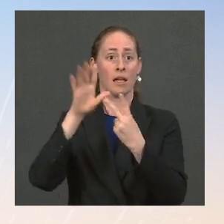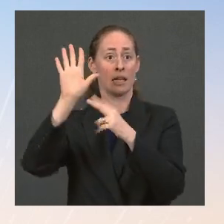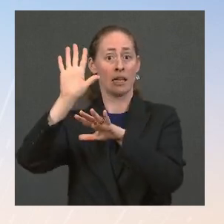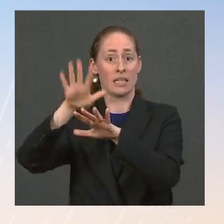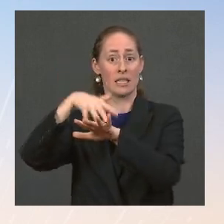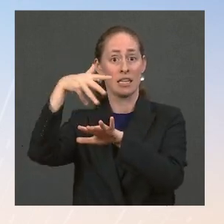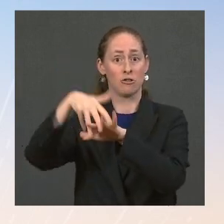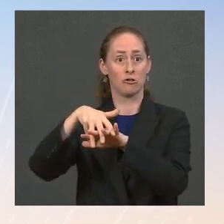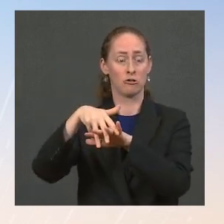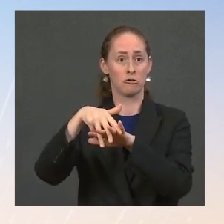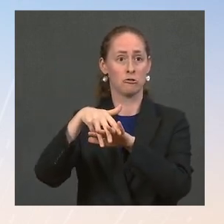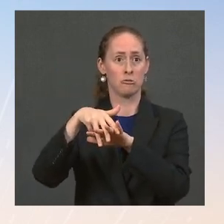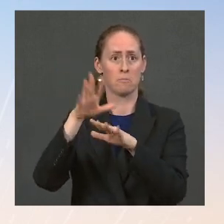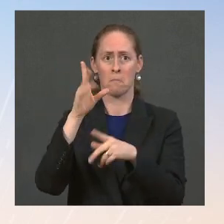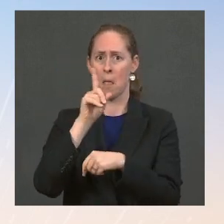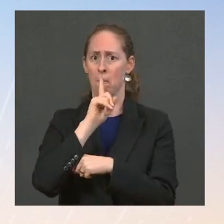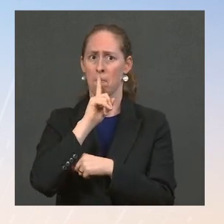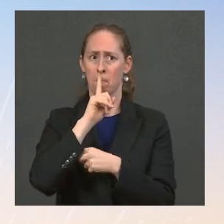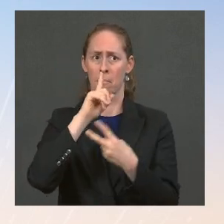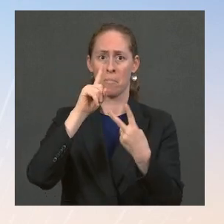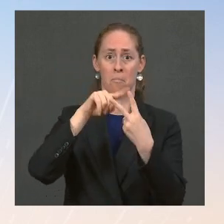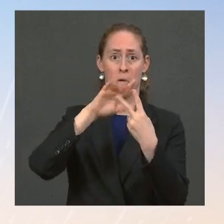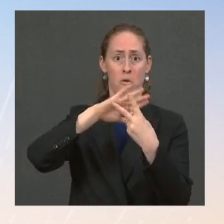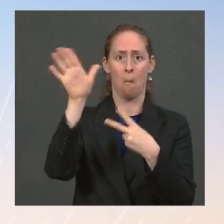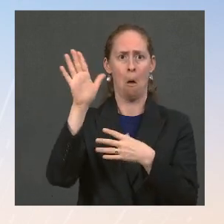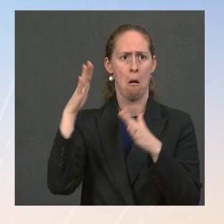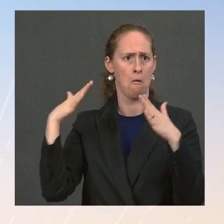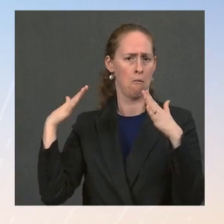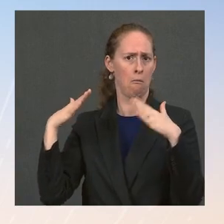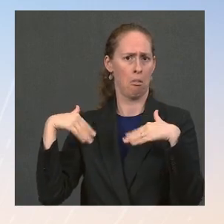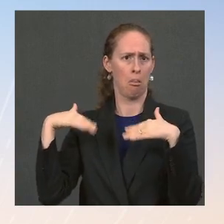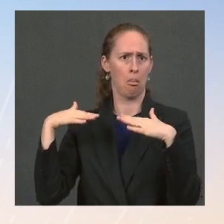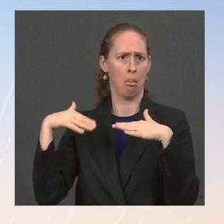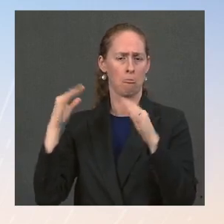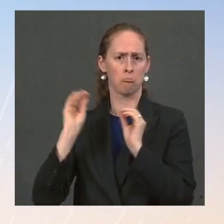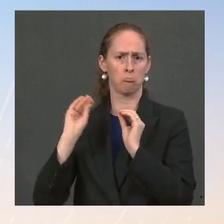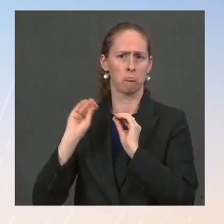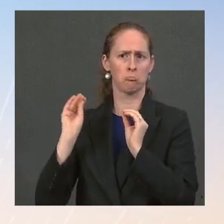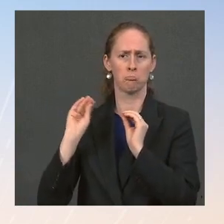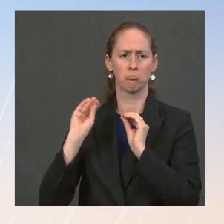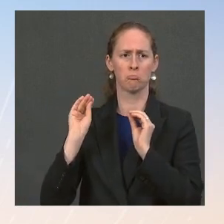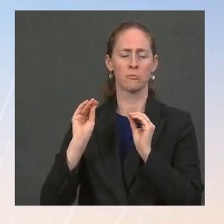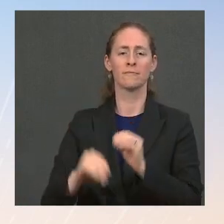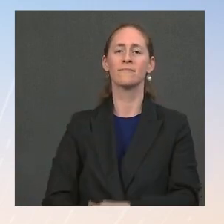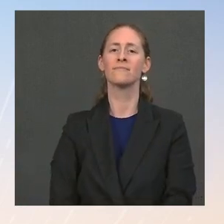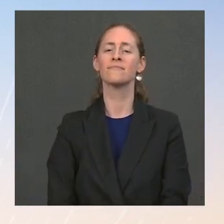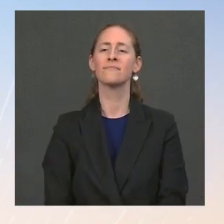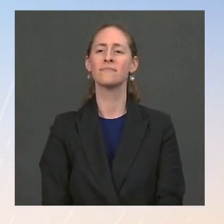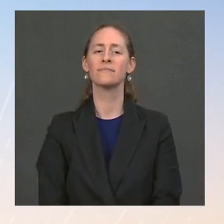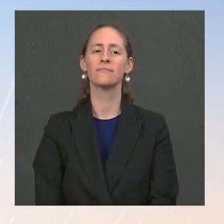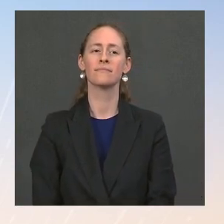ending the prior federal holiday, at this point. But I know that recognizing today as Indigenous Peoples' Day